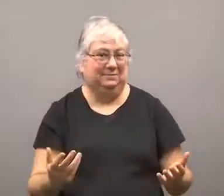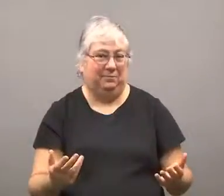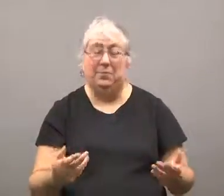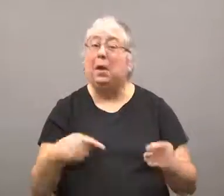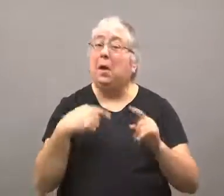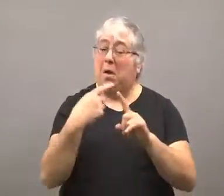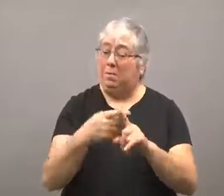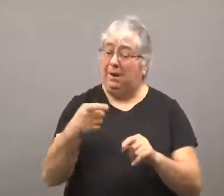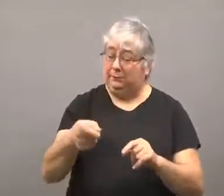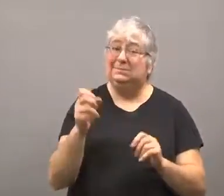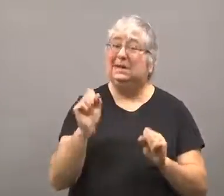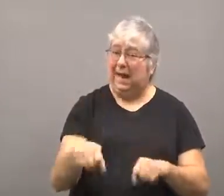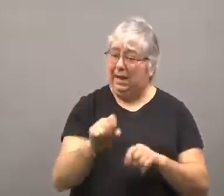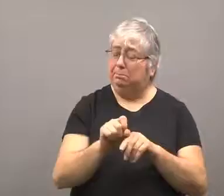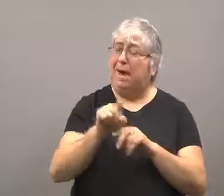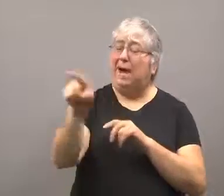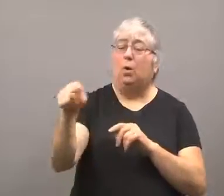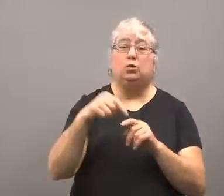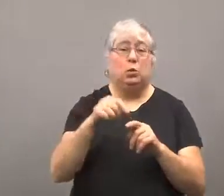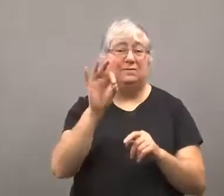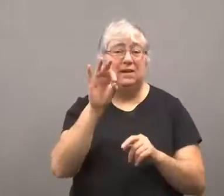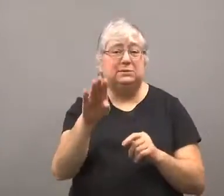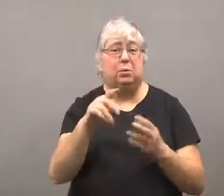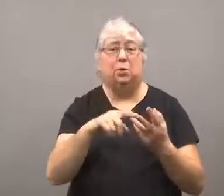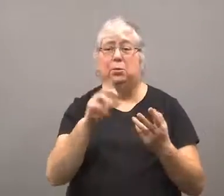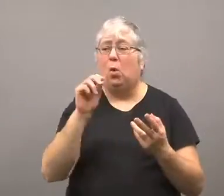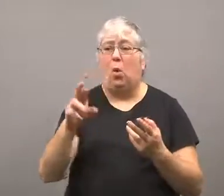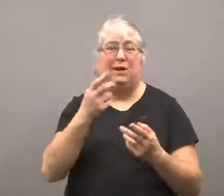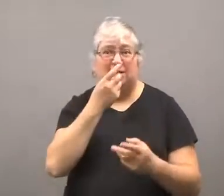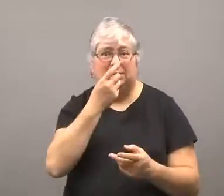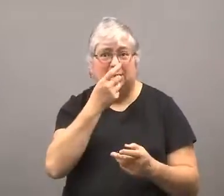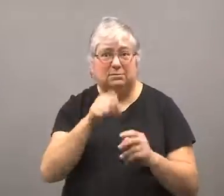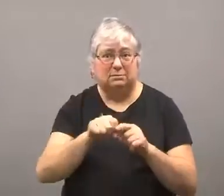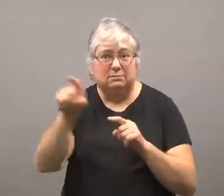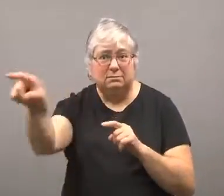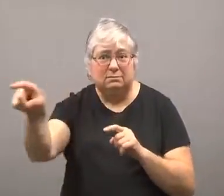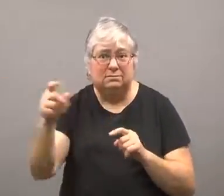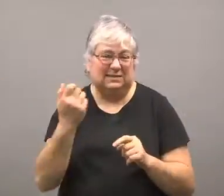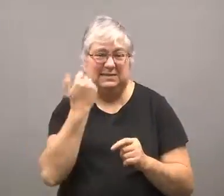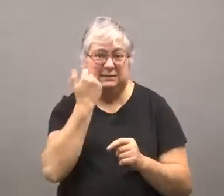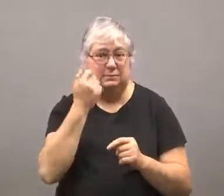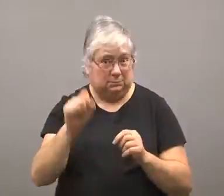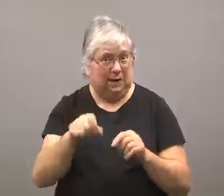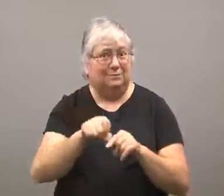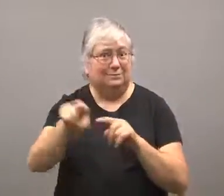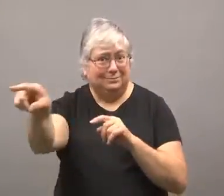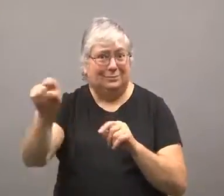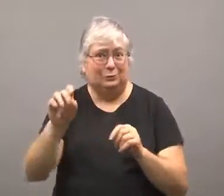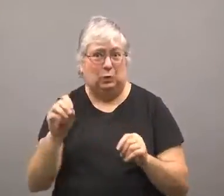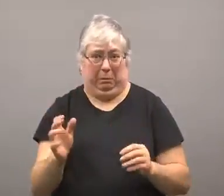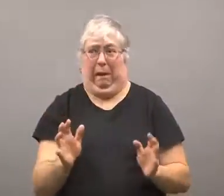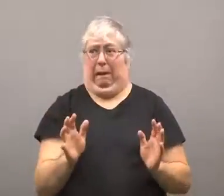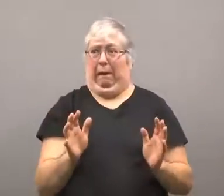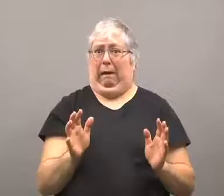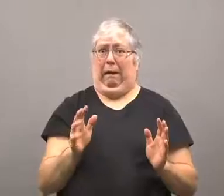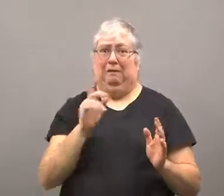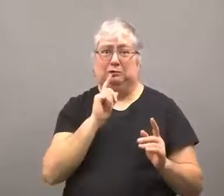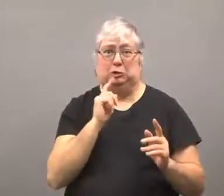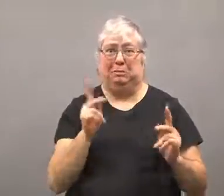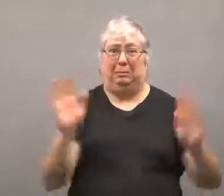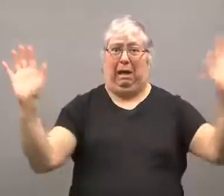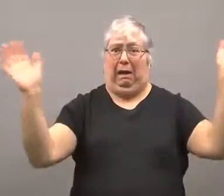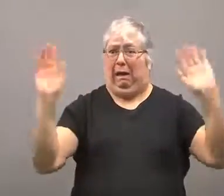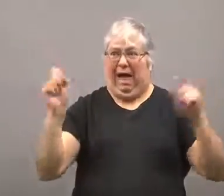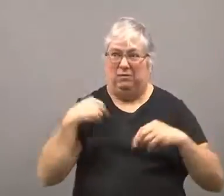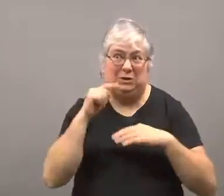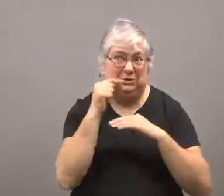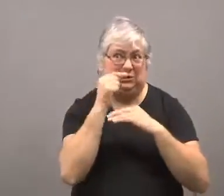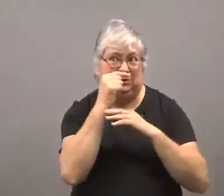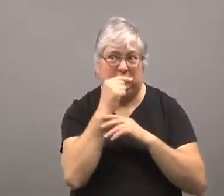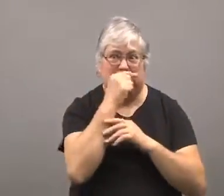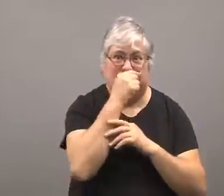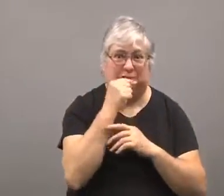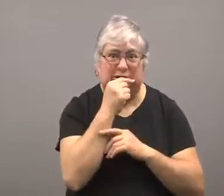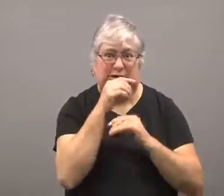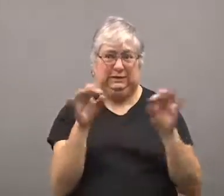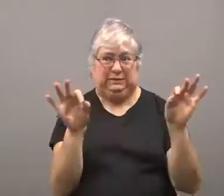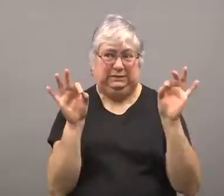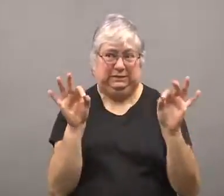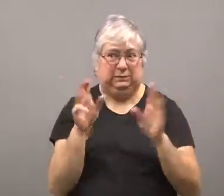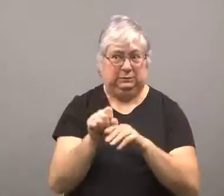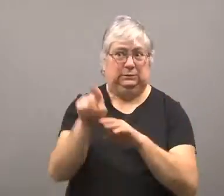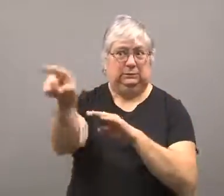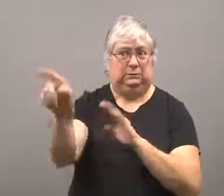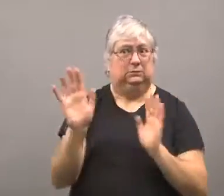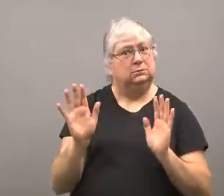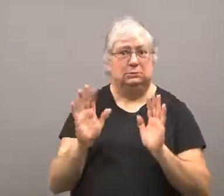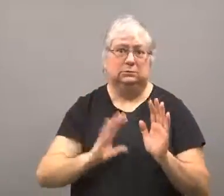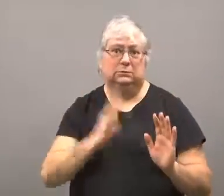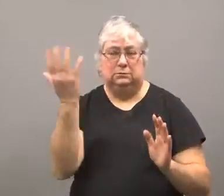It can also relay the information to Facebook or to a dentist.